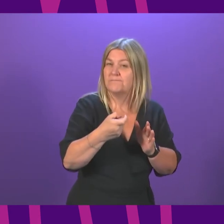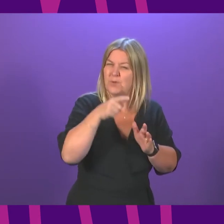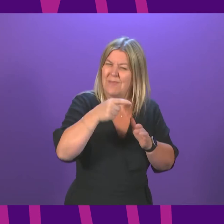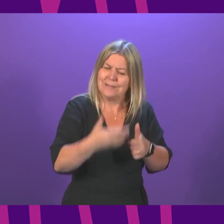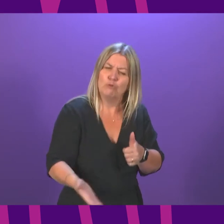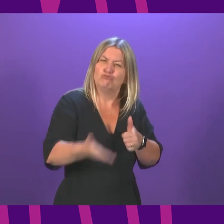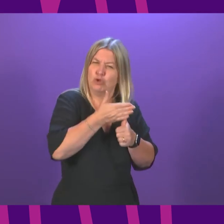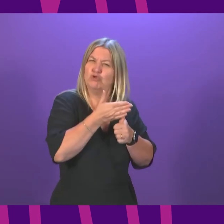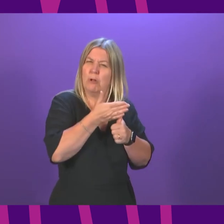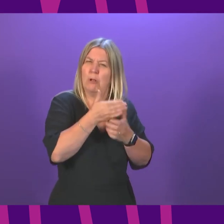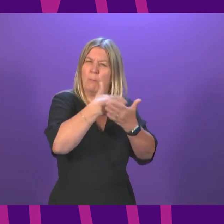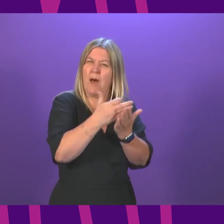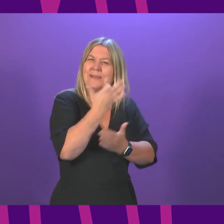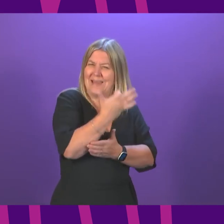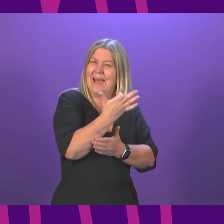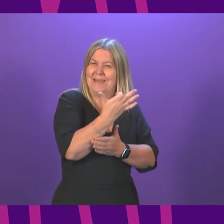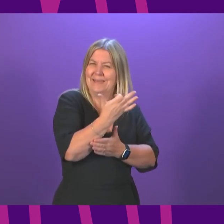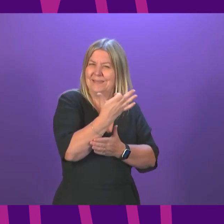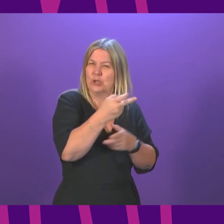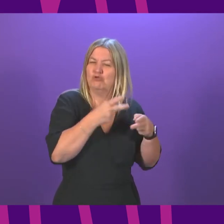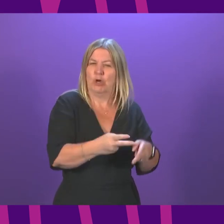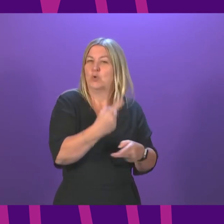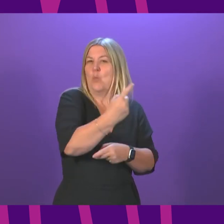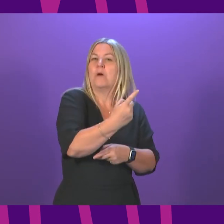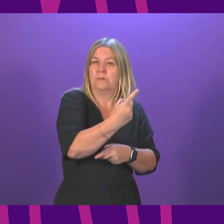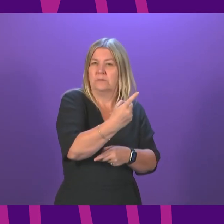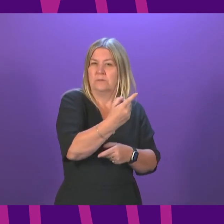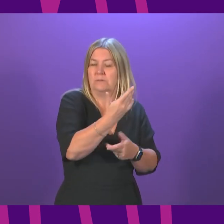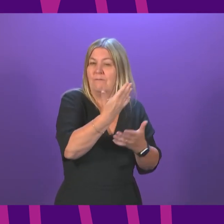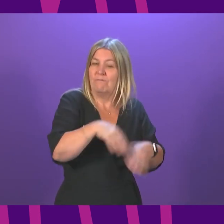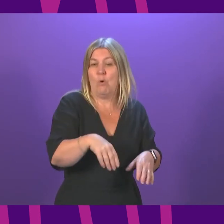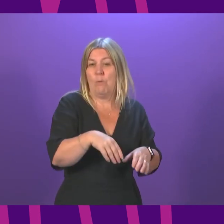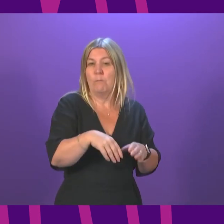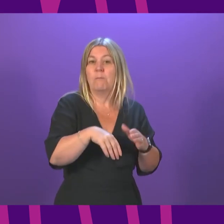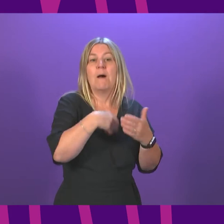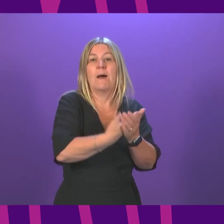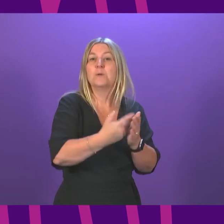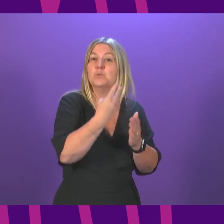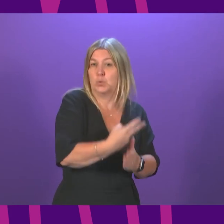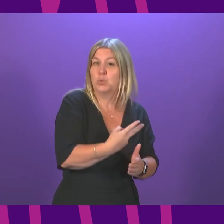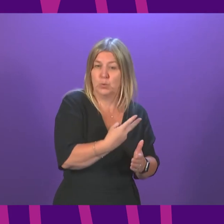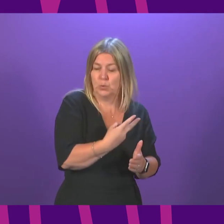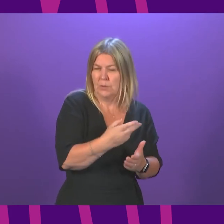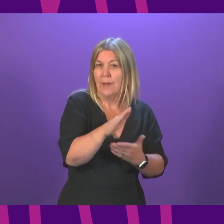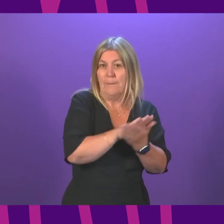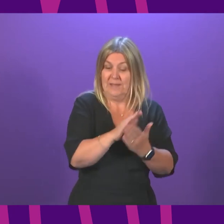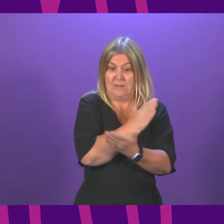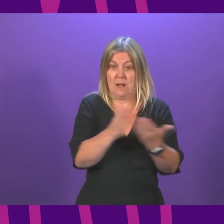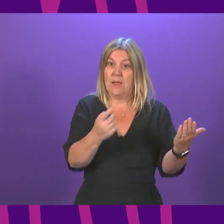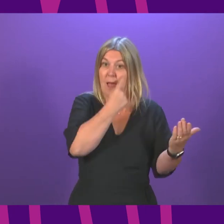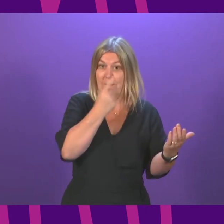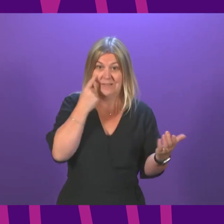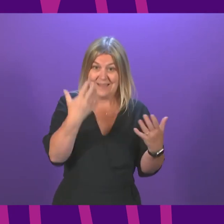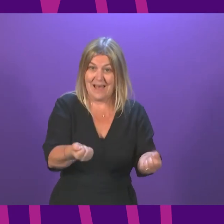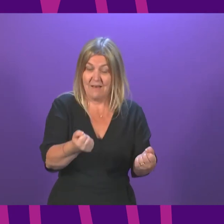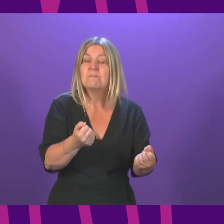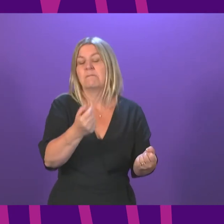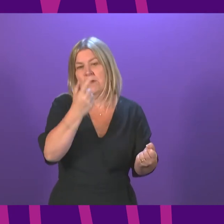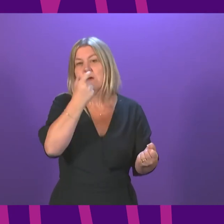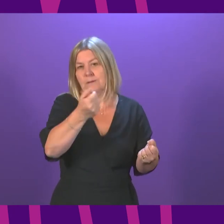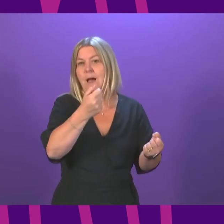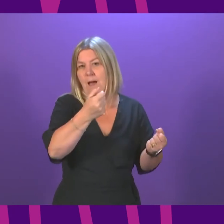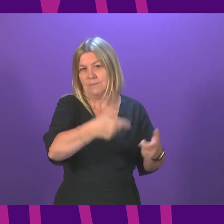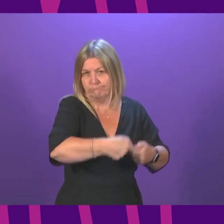in part 9 of schedule 1, if there is clear evidence that that is necessary.